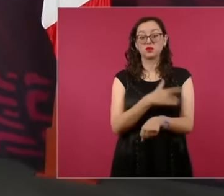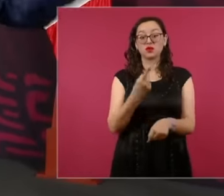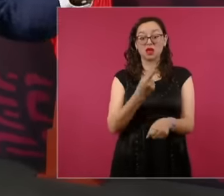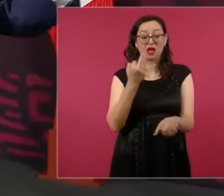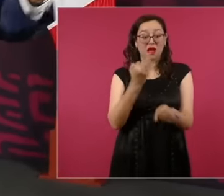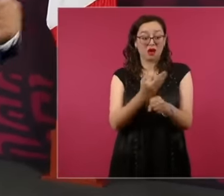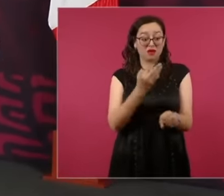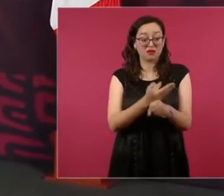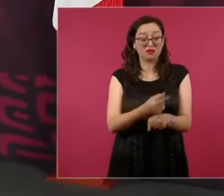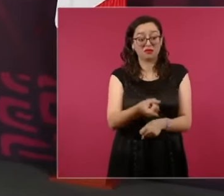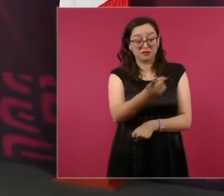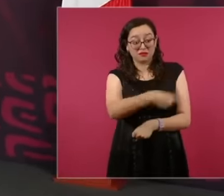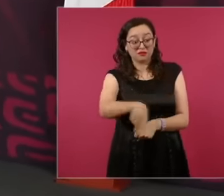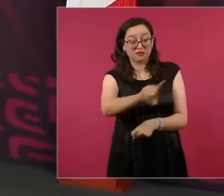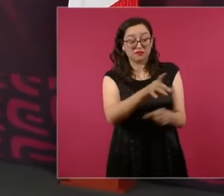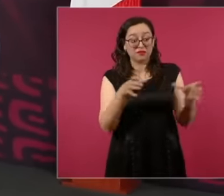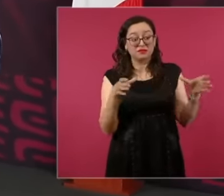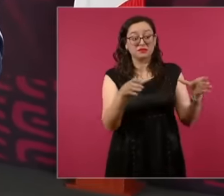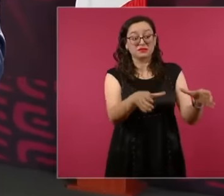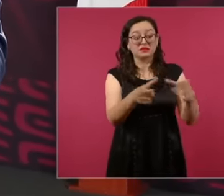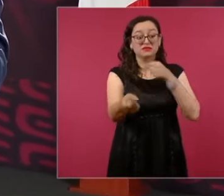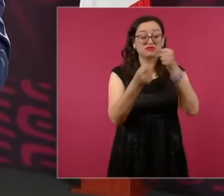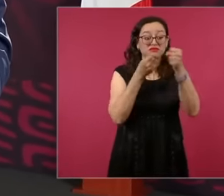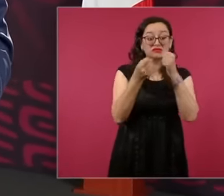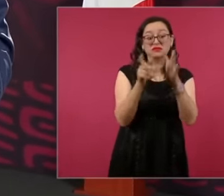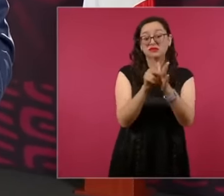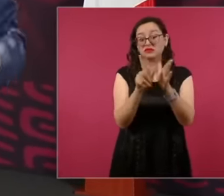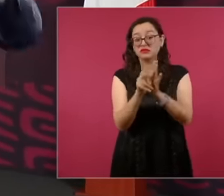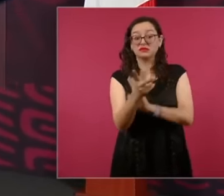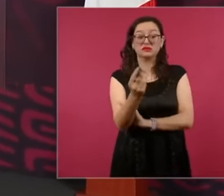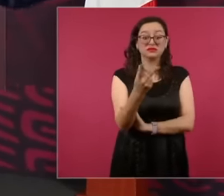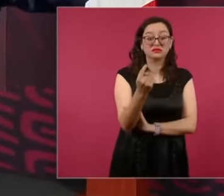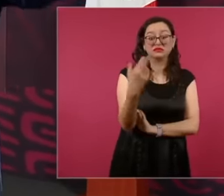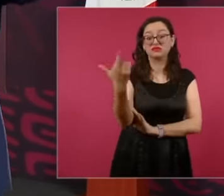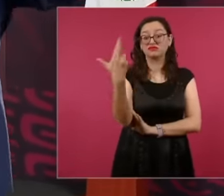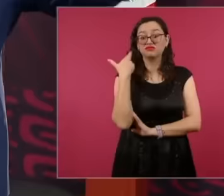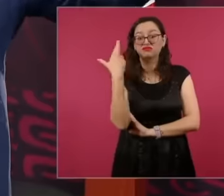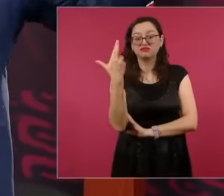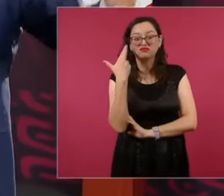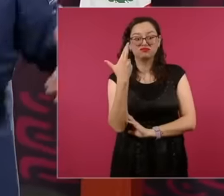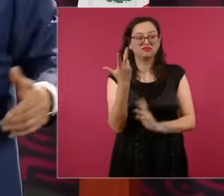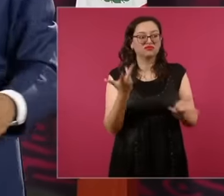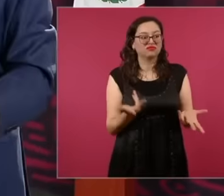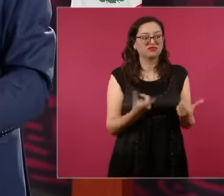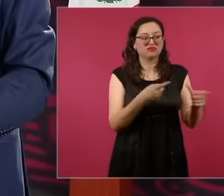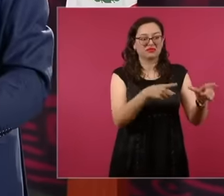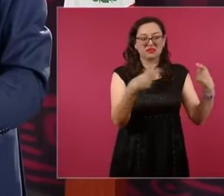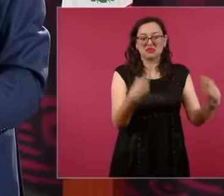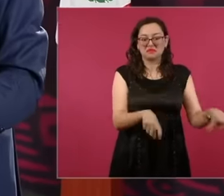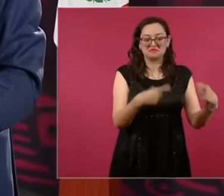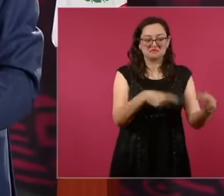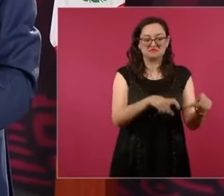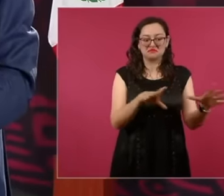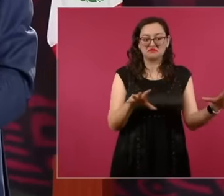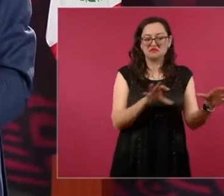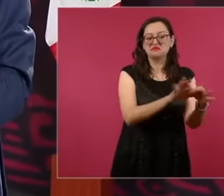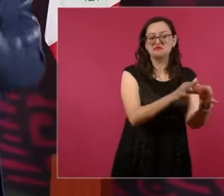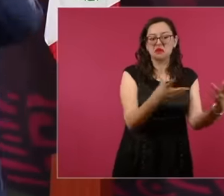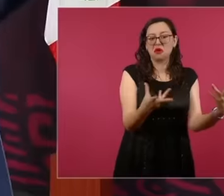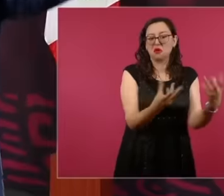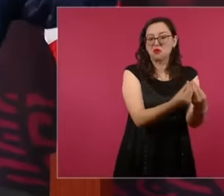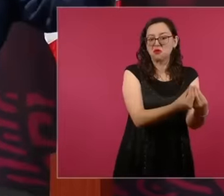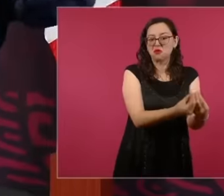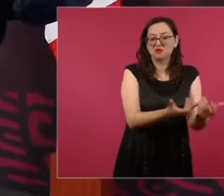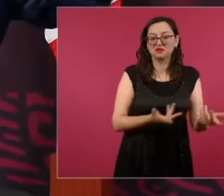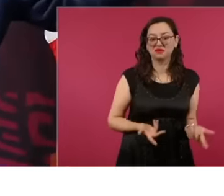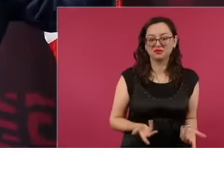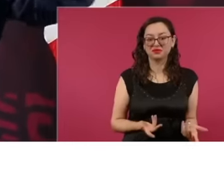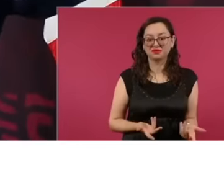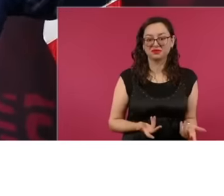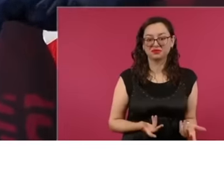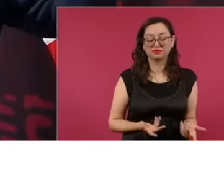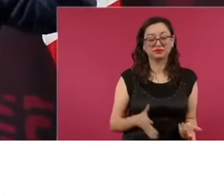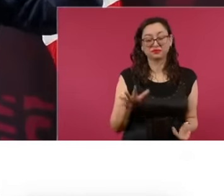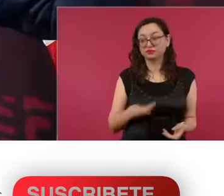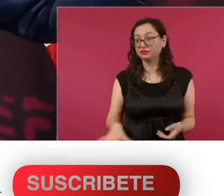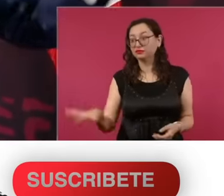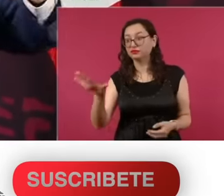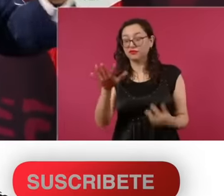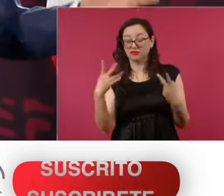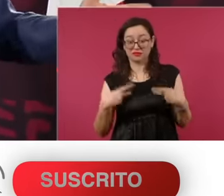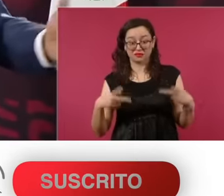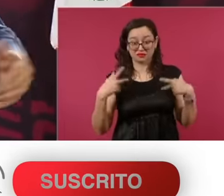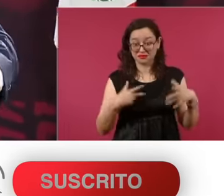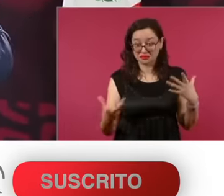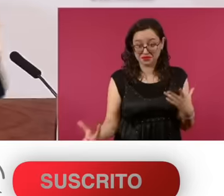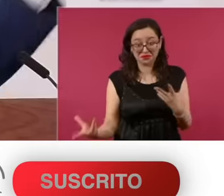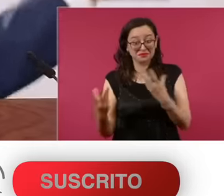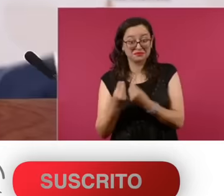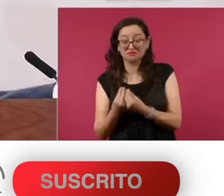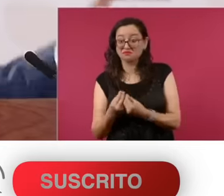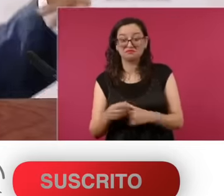the most influential media are not in the hands of